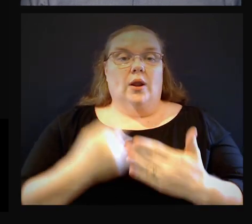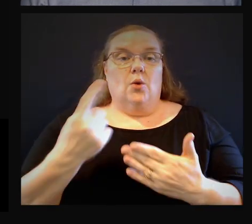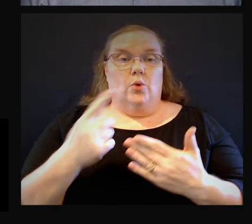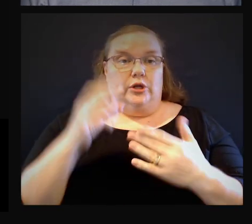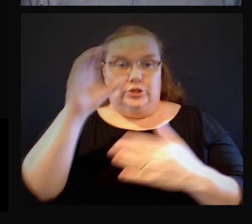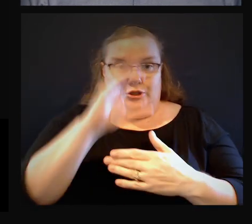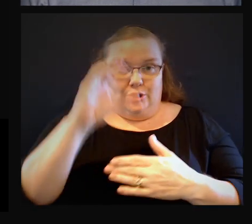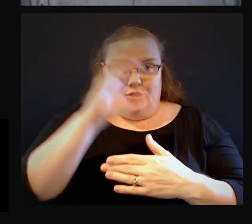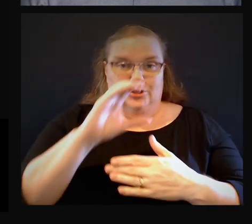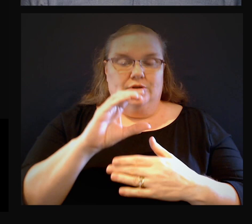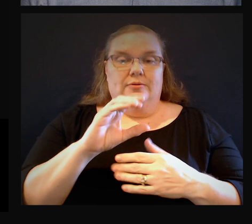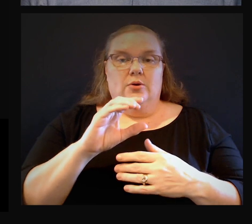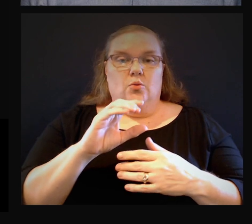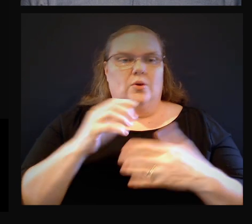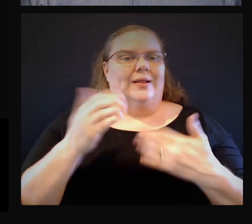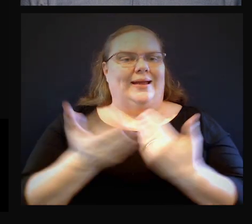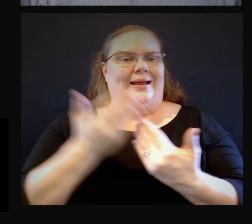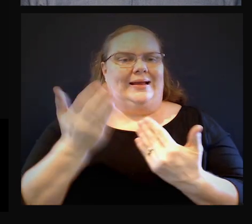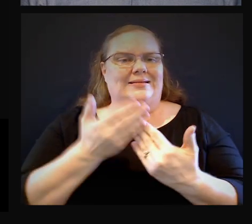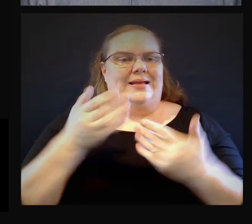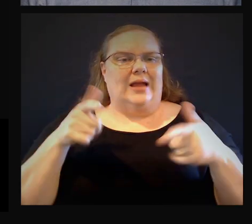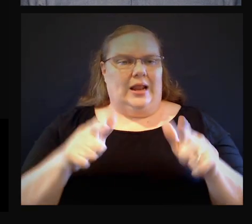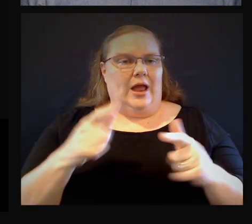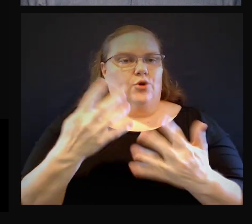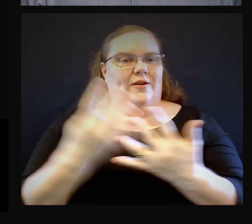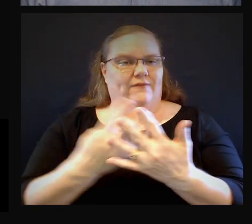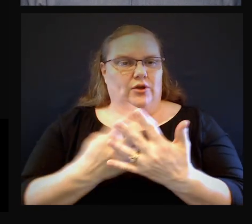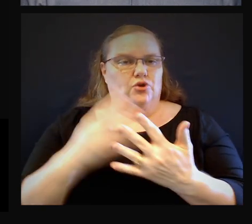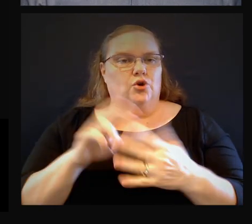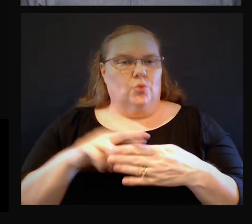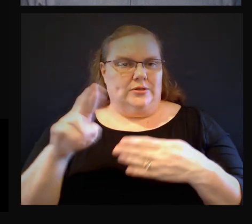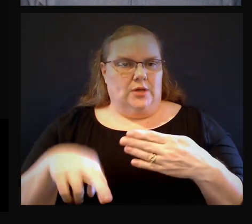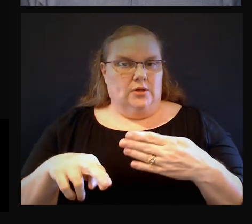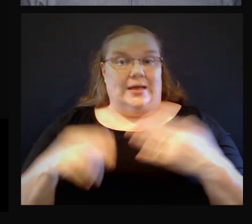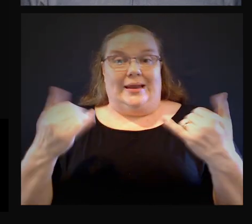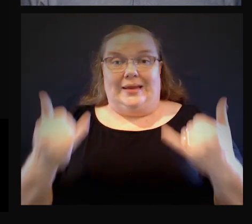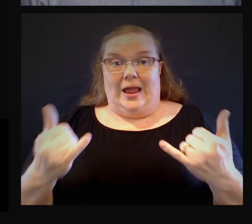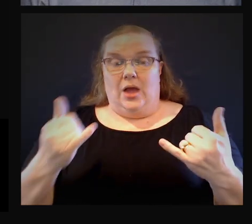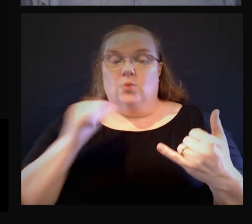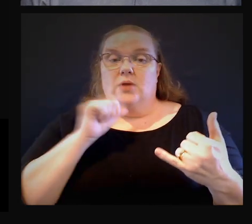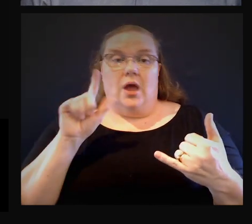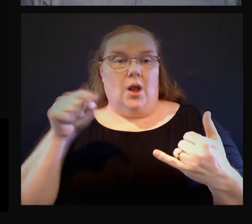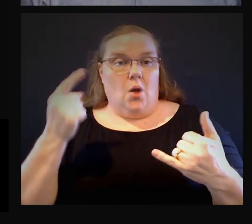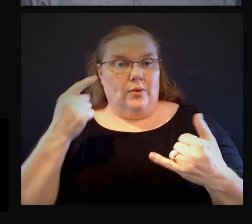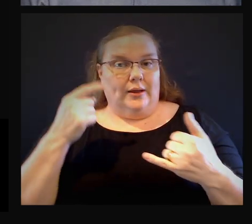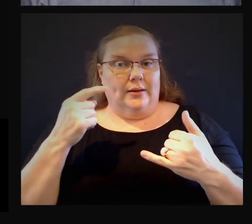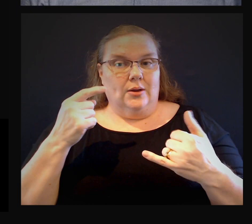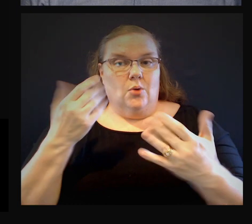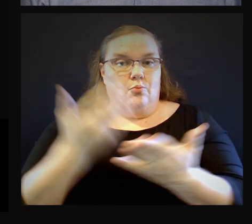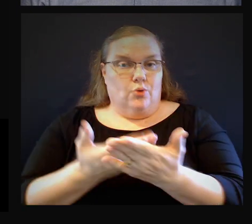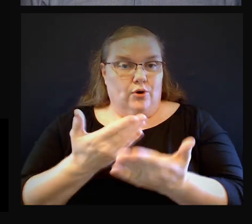will allow you to easily filter your results. You can now not only preview your code while searching,